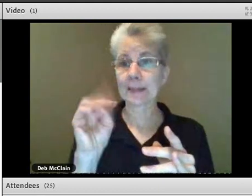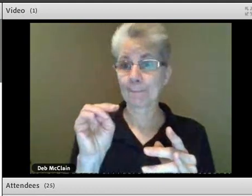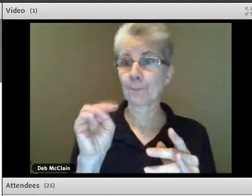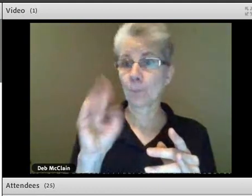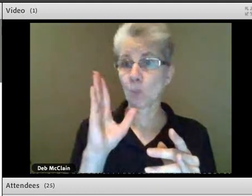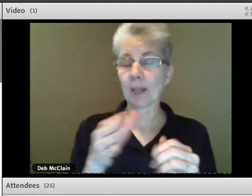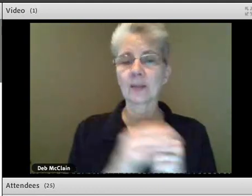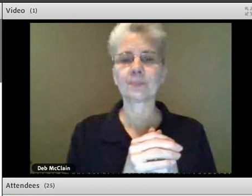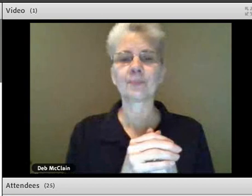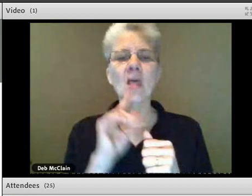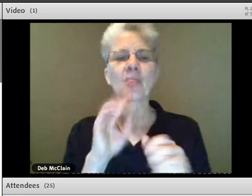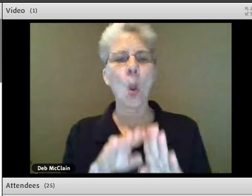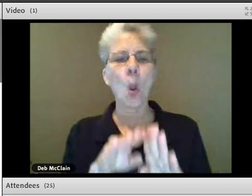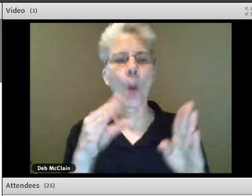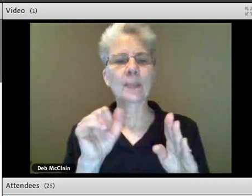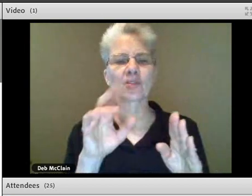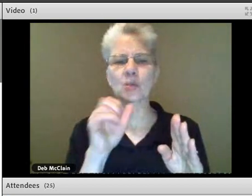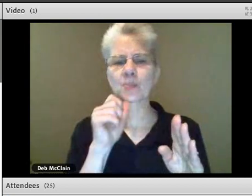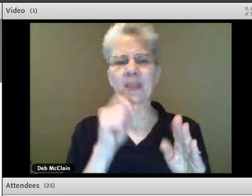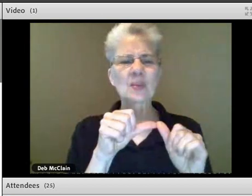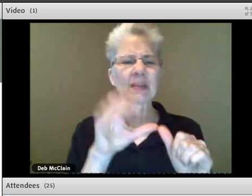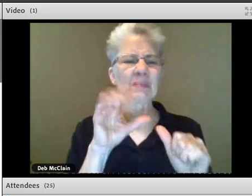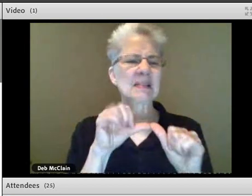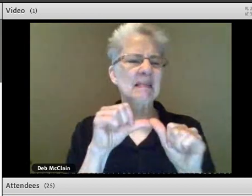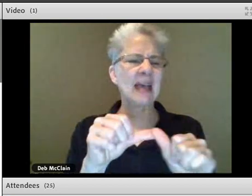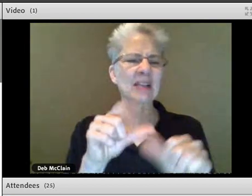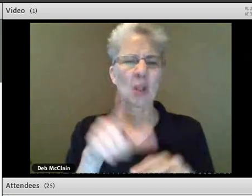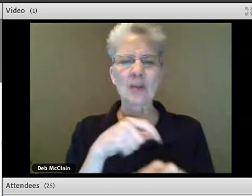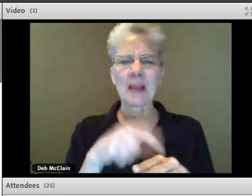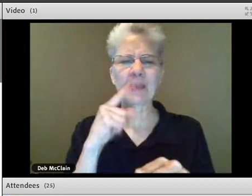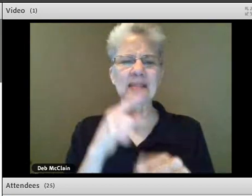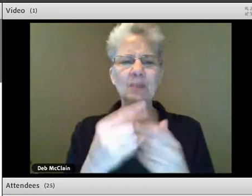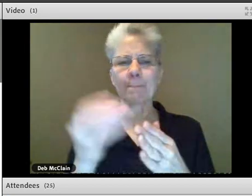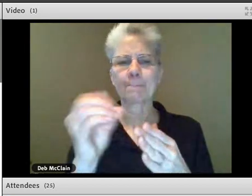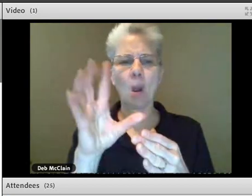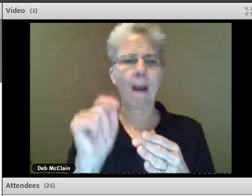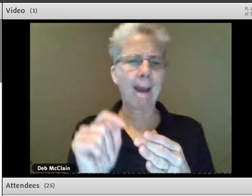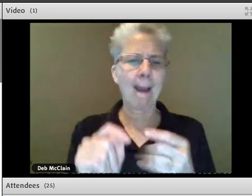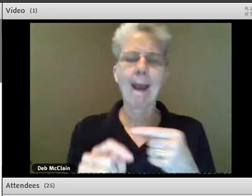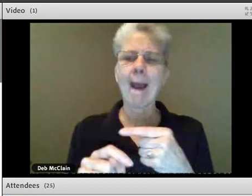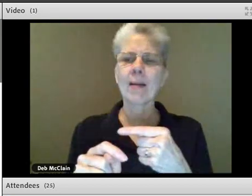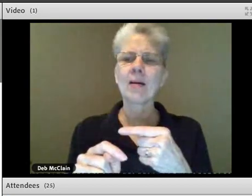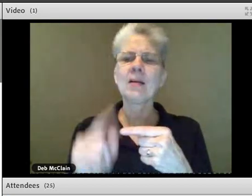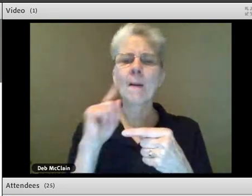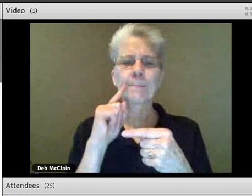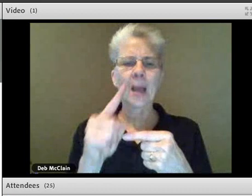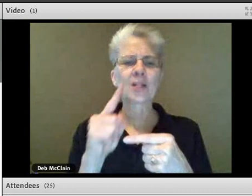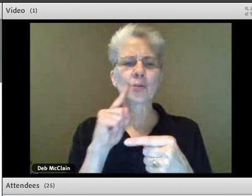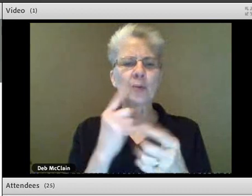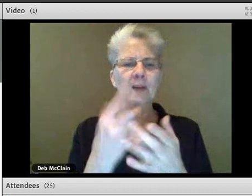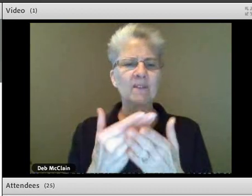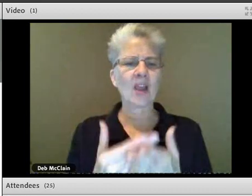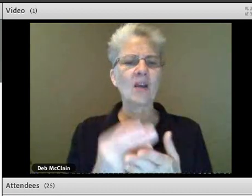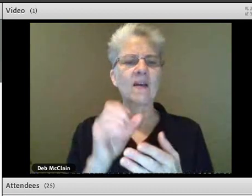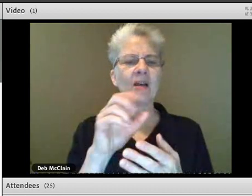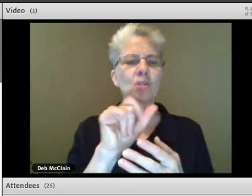There are open-source ones, but they don't seem to last very long because they seem to get bought out, but there's Turnitin and VeriCite, are the two main ones.